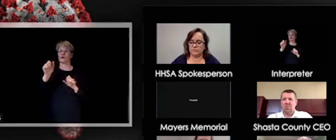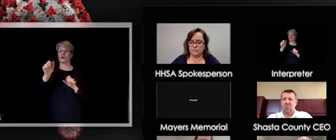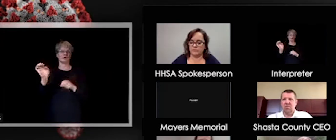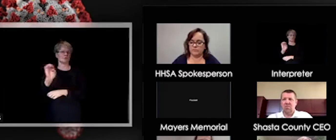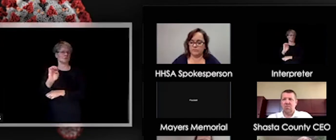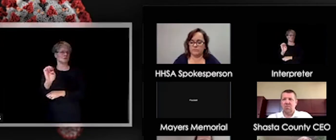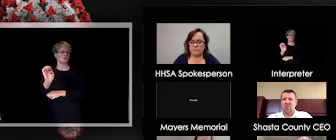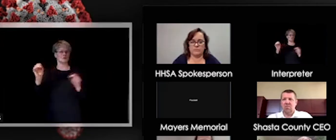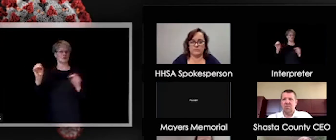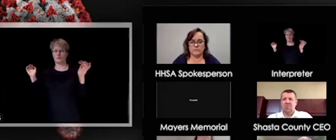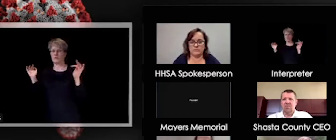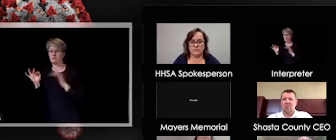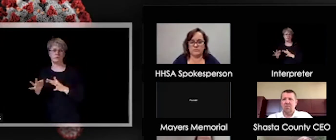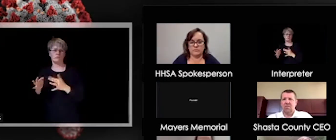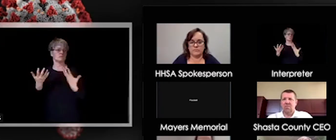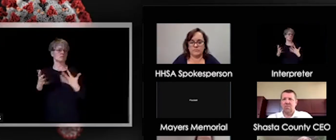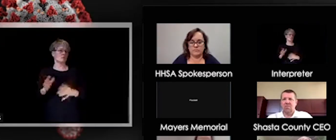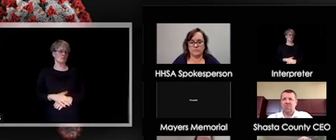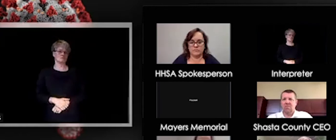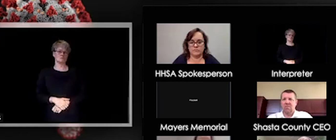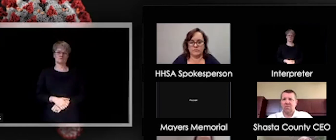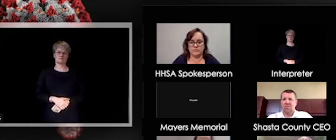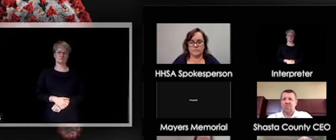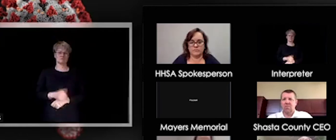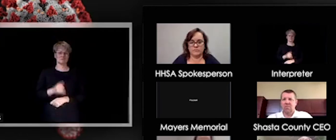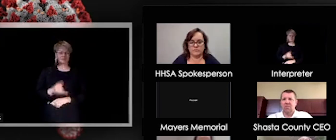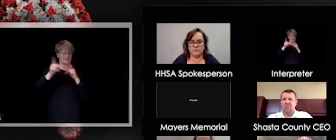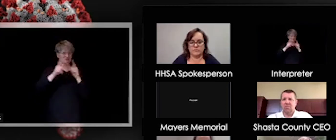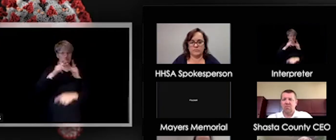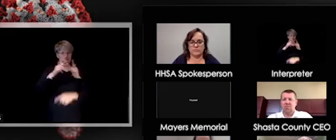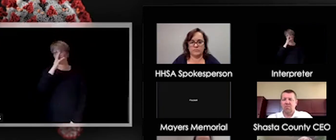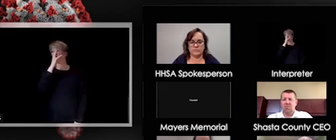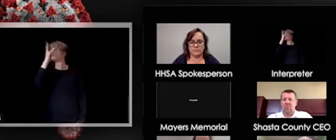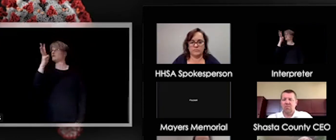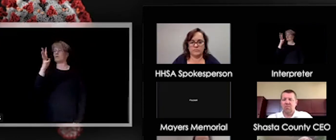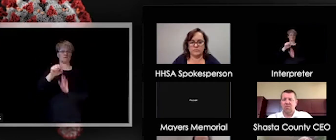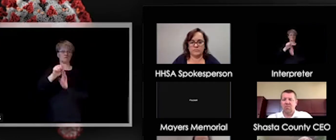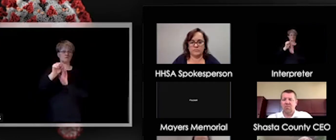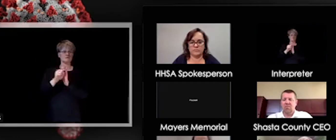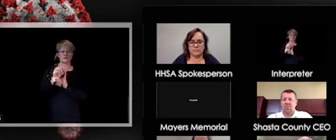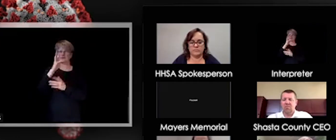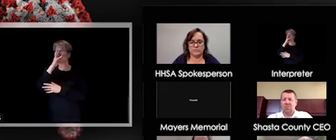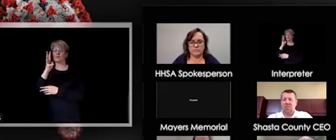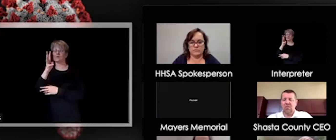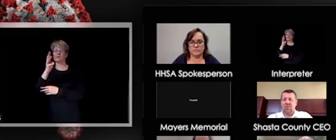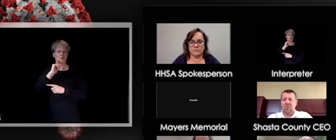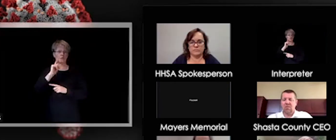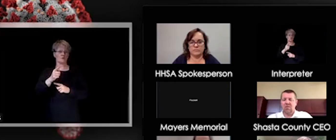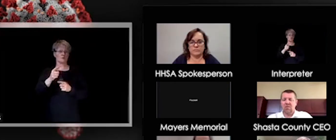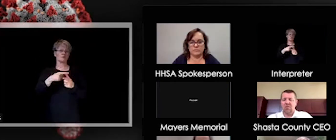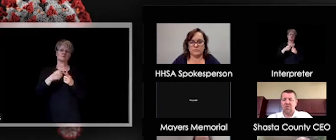of advice the less the risk. So, again, always ask, “well if you can do this, why can’t